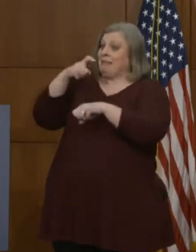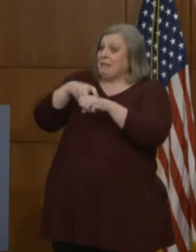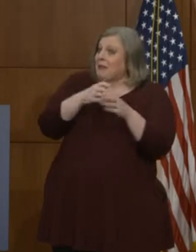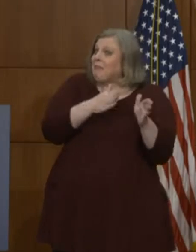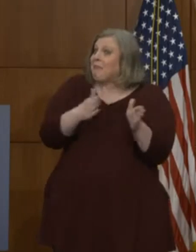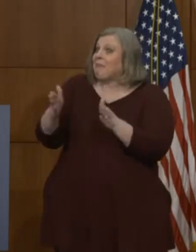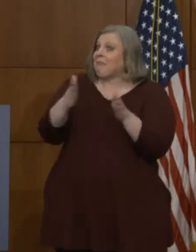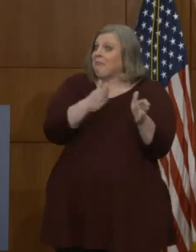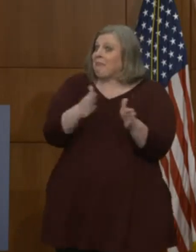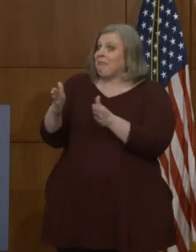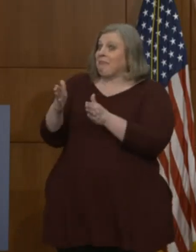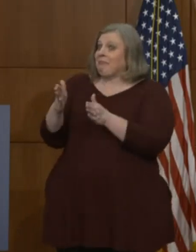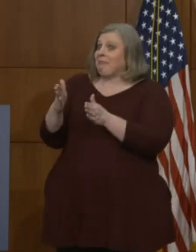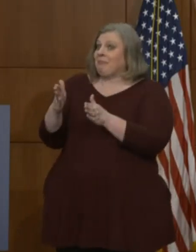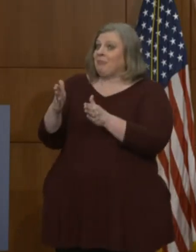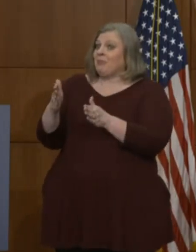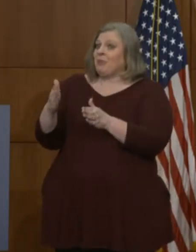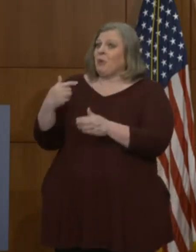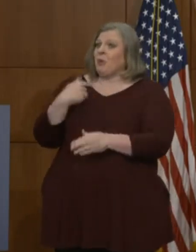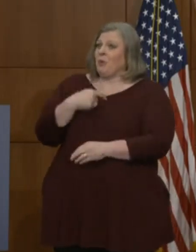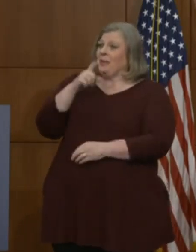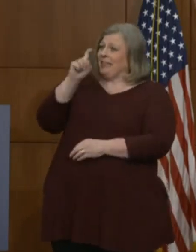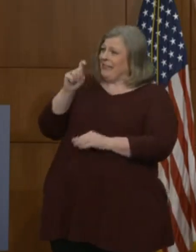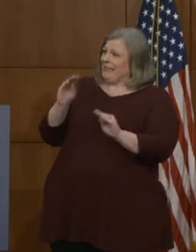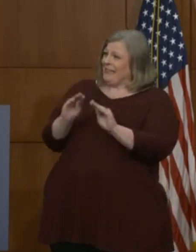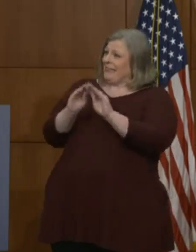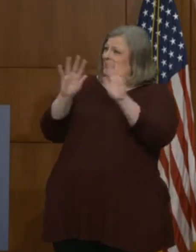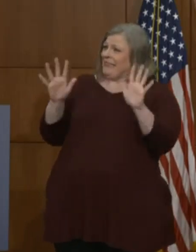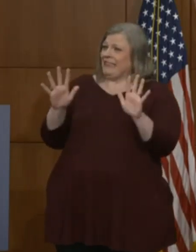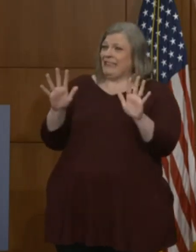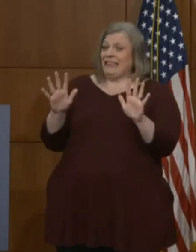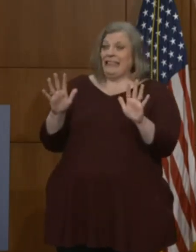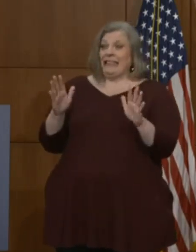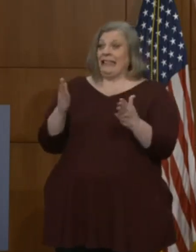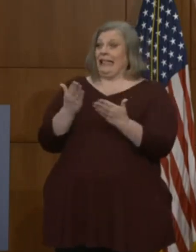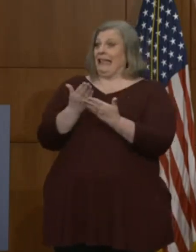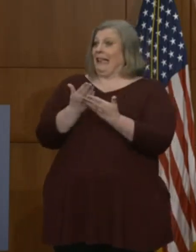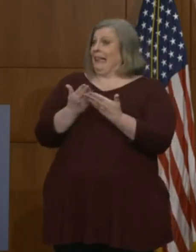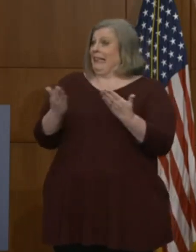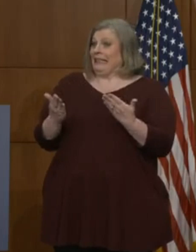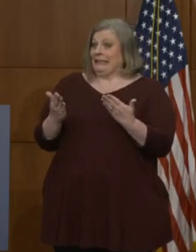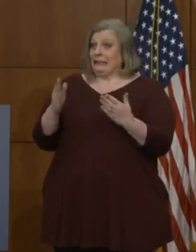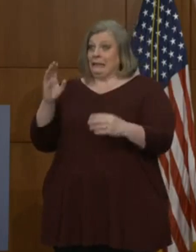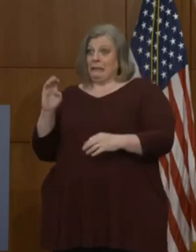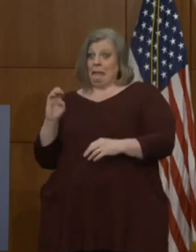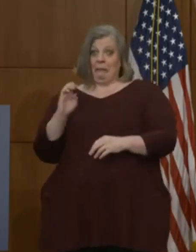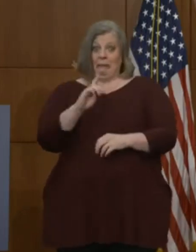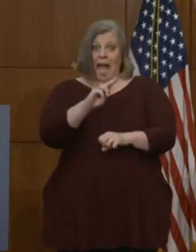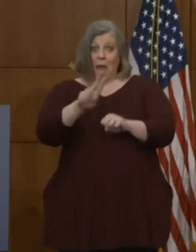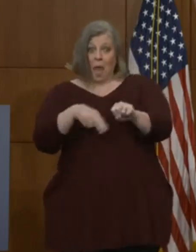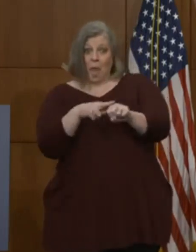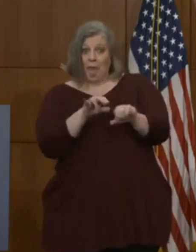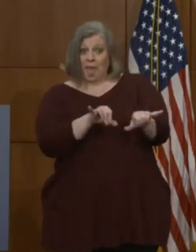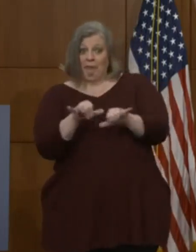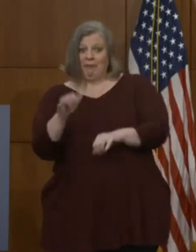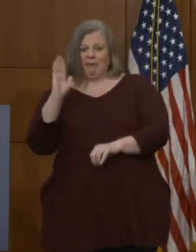THE SPREAD THERE GIVING US TIME TO PLAN AND PREPARE. WE NEED TO TO PLAN AND PREPARE. WE NEED TO BE CLEAR. THINGS ARE NOT GOING BE CLEAR. THINGS ARE NOT GOING BACK EXACTLY LIKE THEY WERE